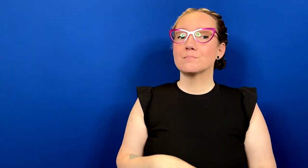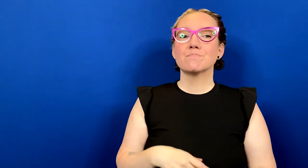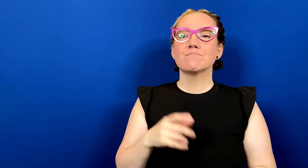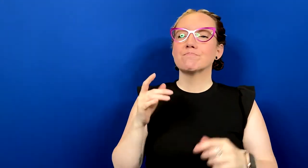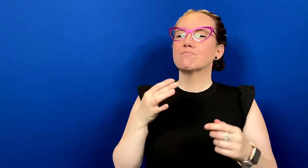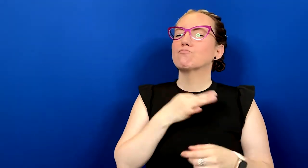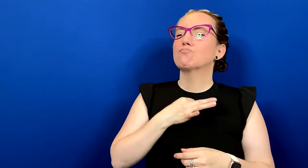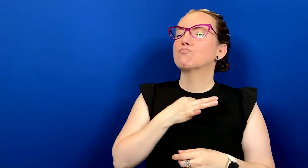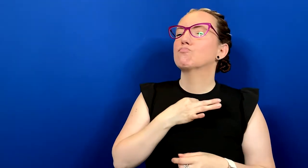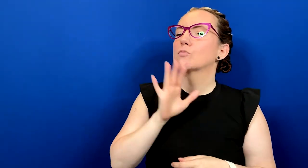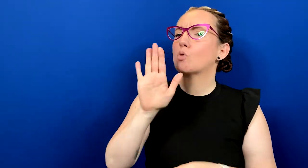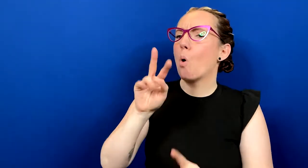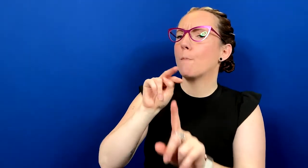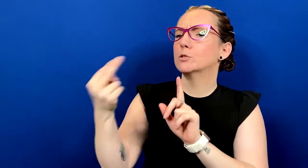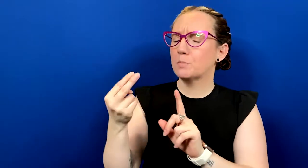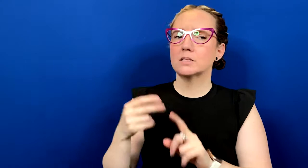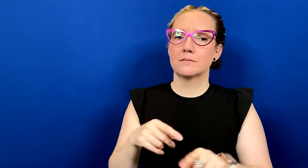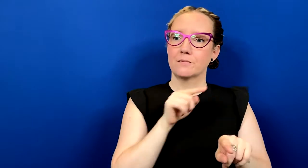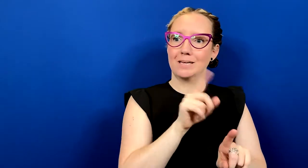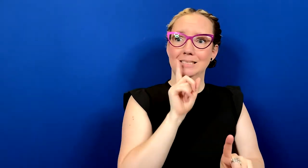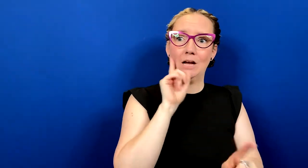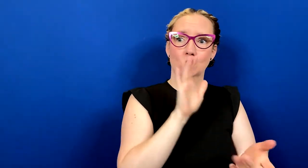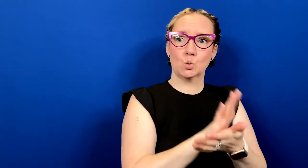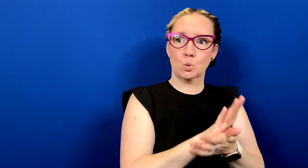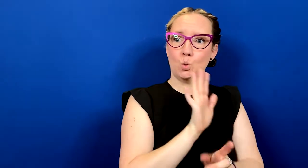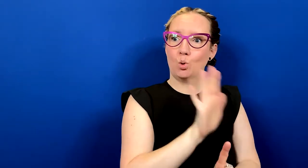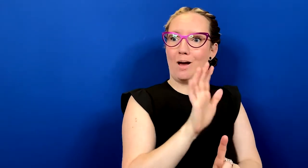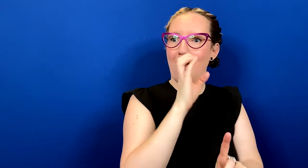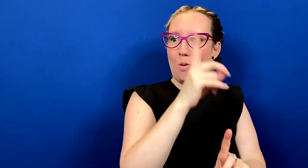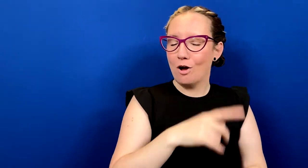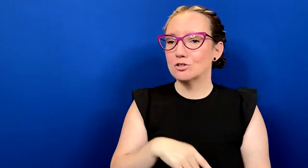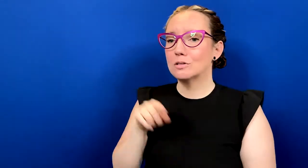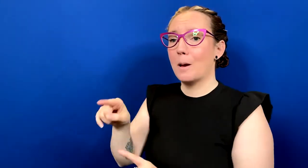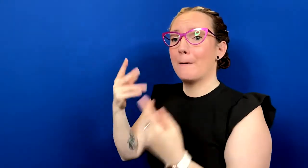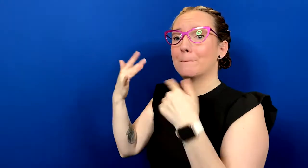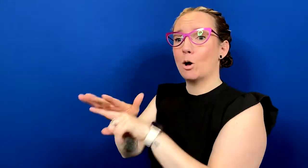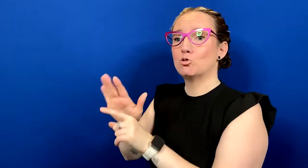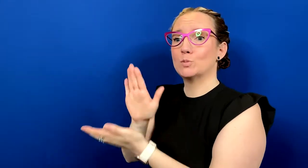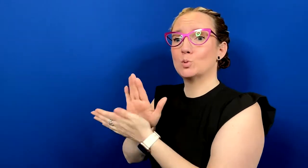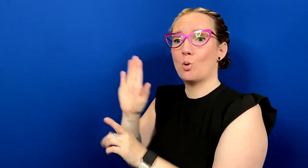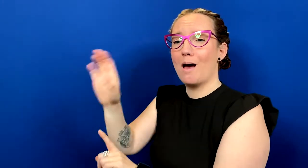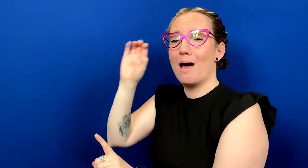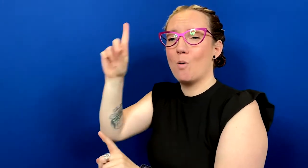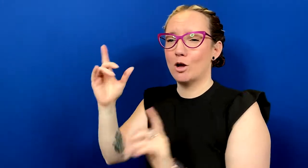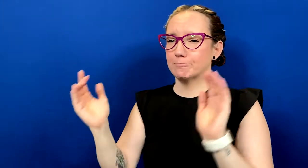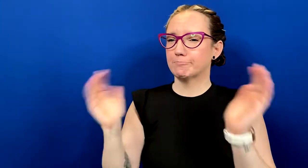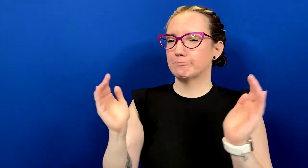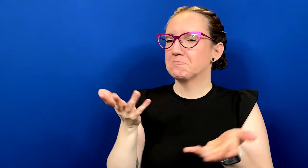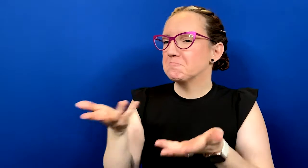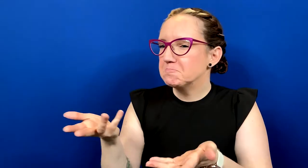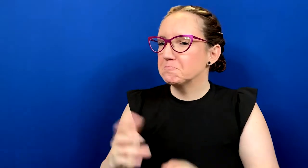What is your perspective on Deaf school education versus mainstream school education?